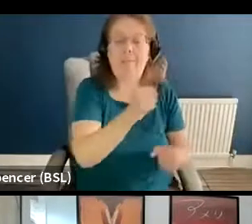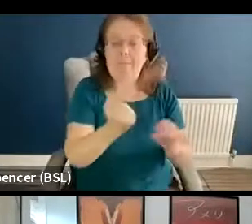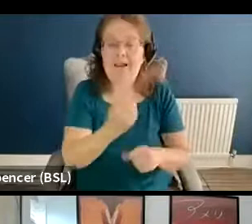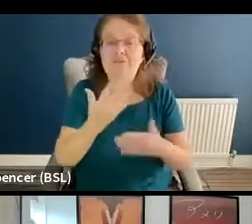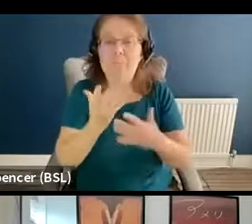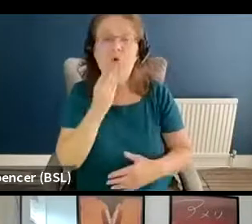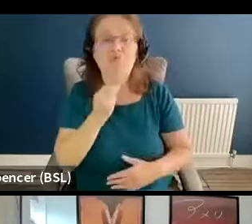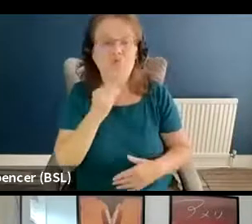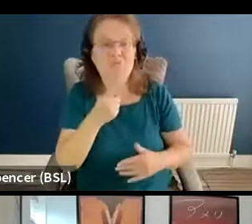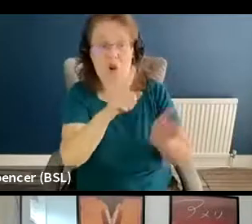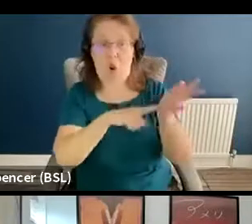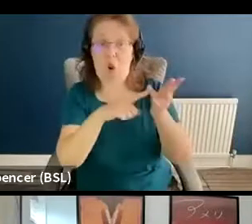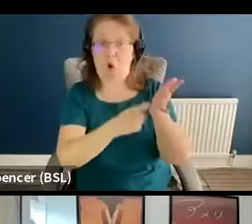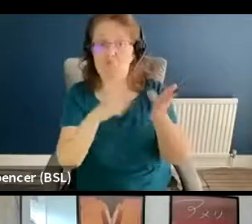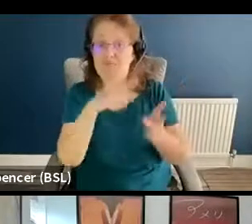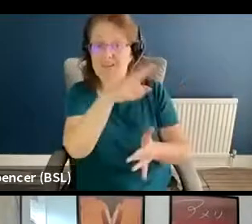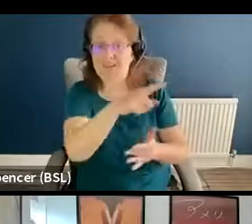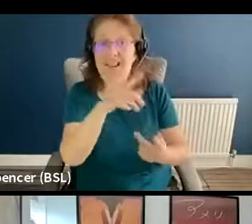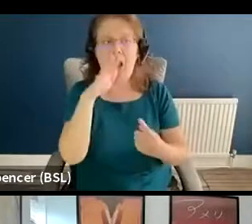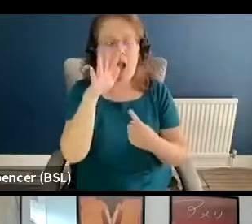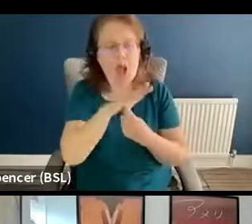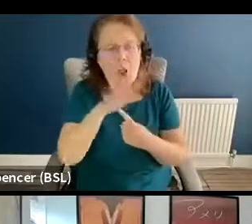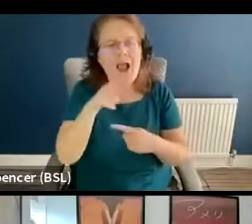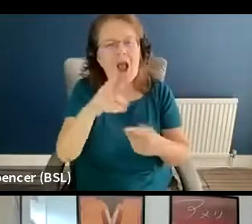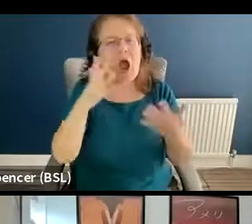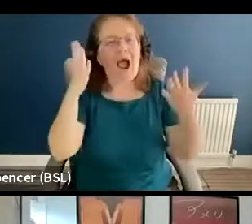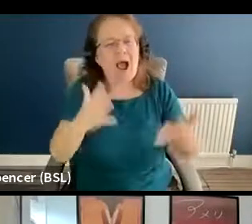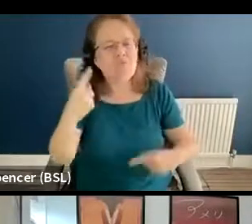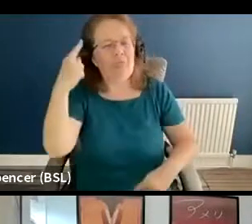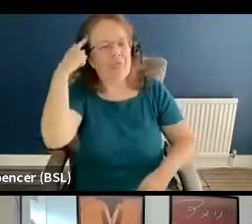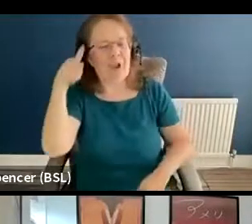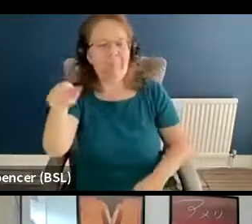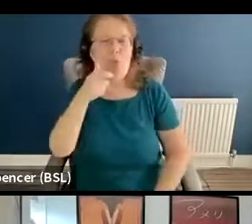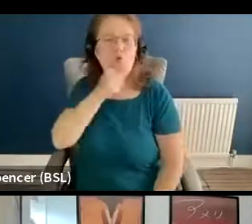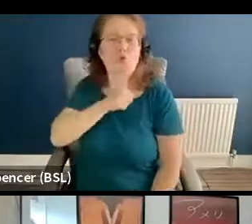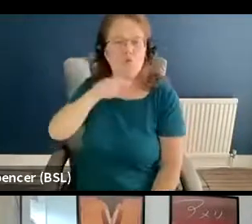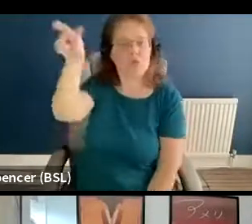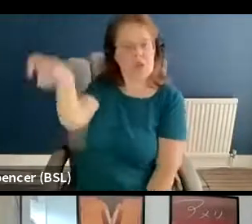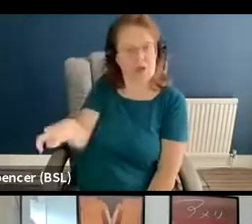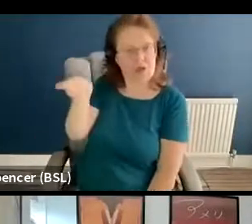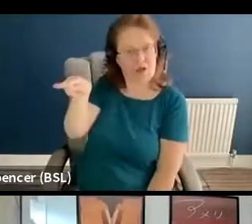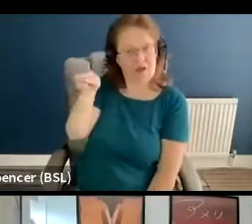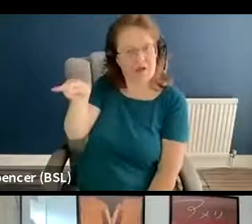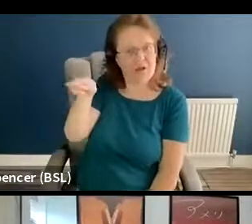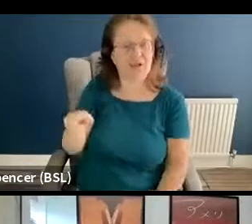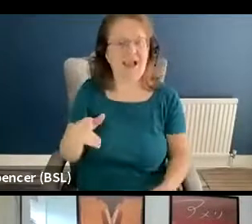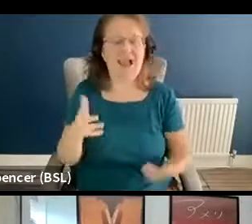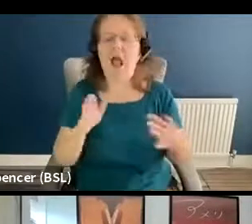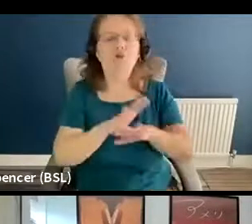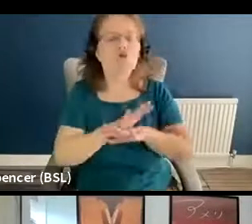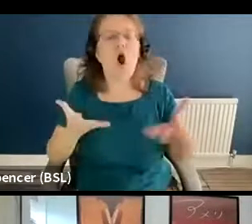pointed out how important it is to care about the users. It's just no longer acceptable not